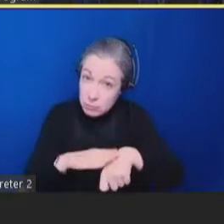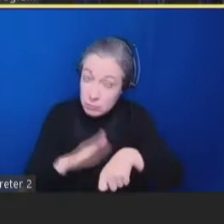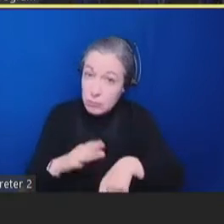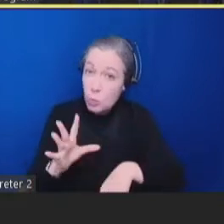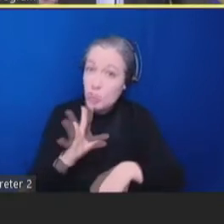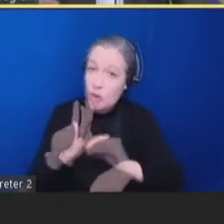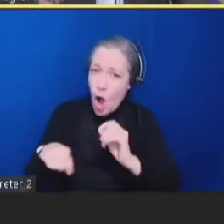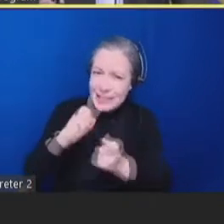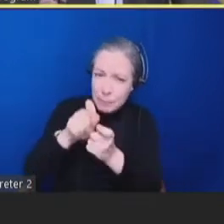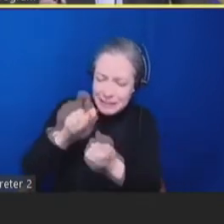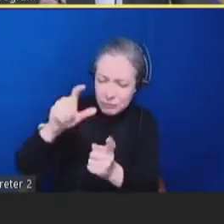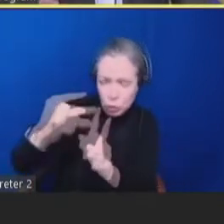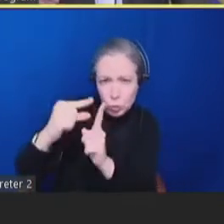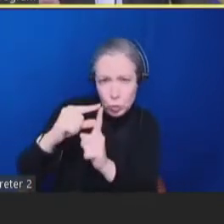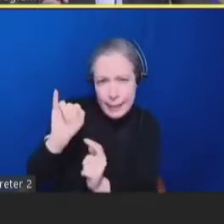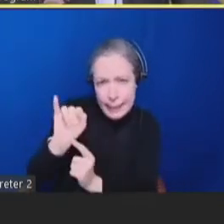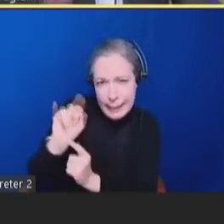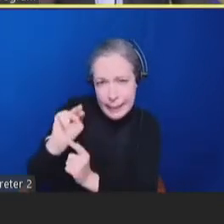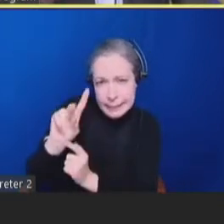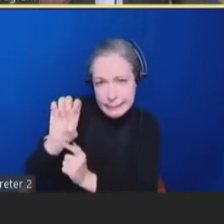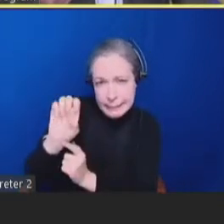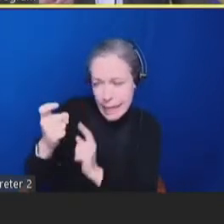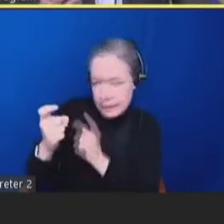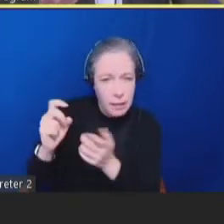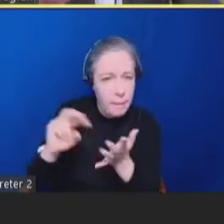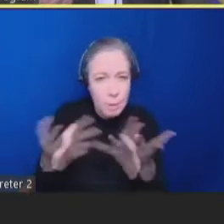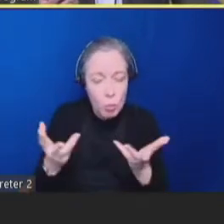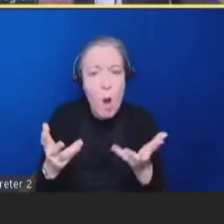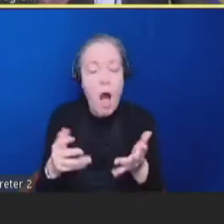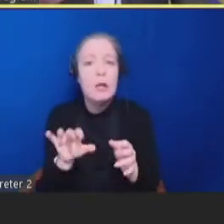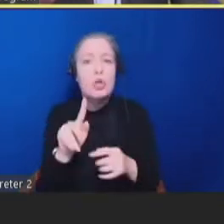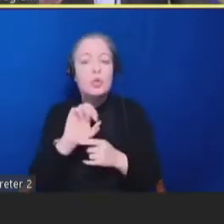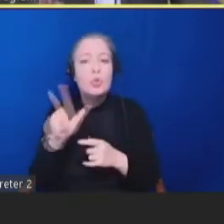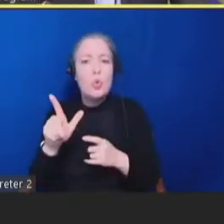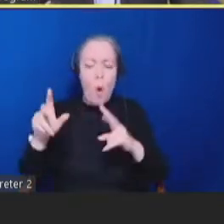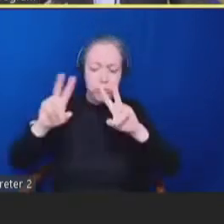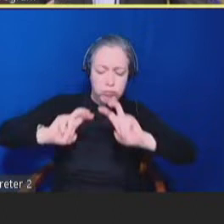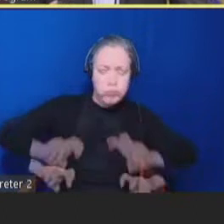Index is a tool that really looks at the native environment, the policies, the strategies, the